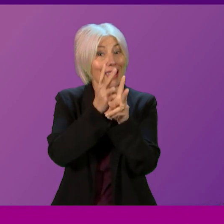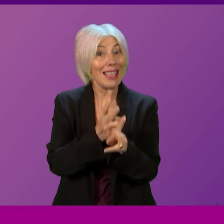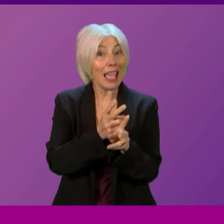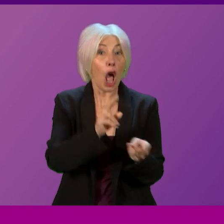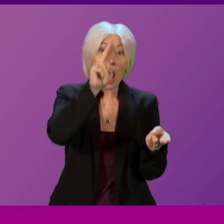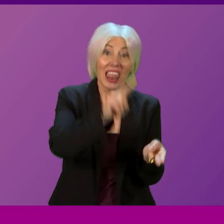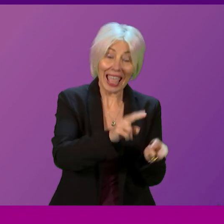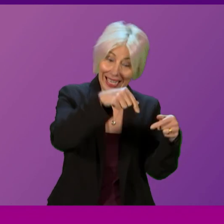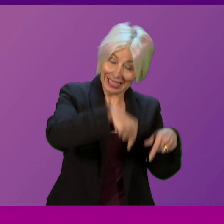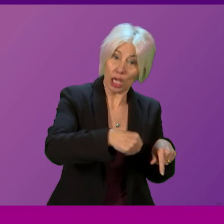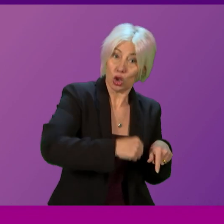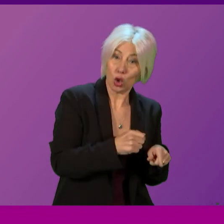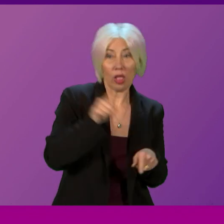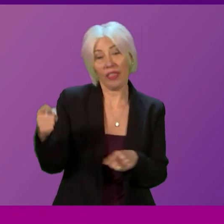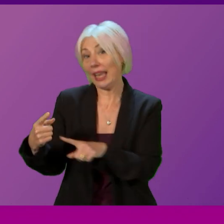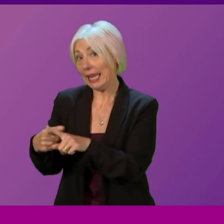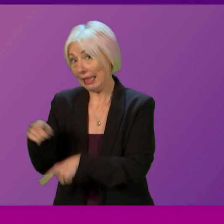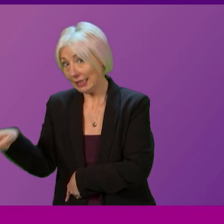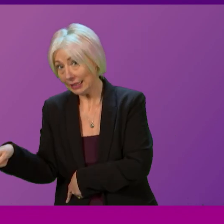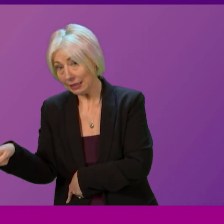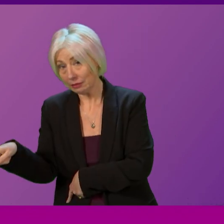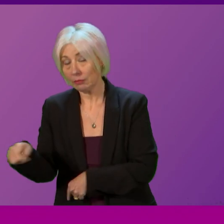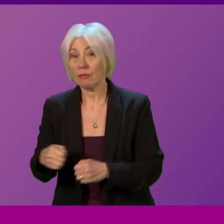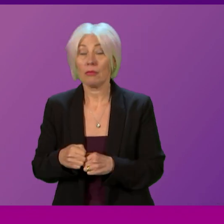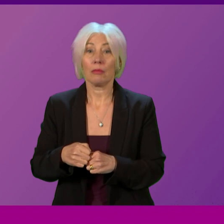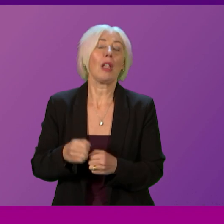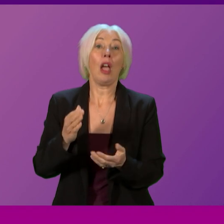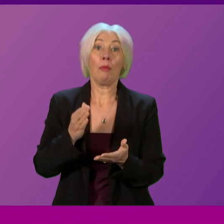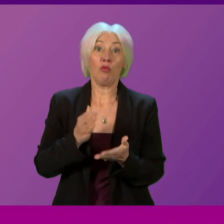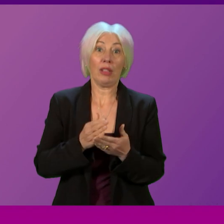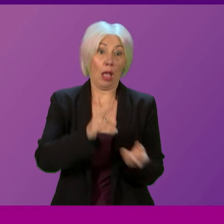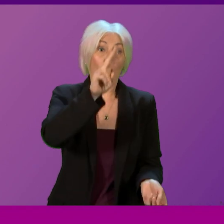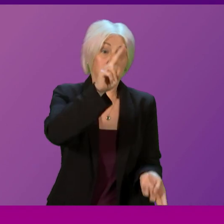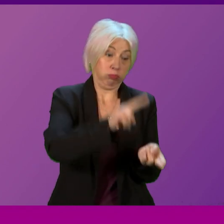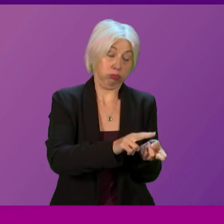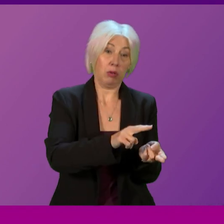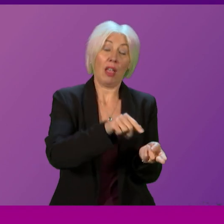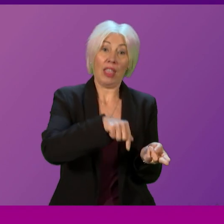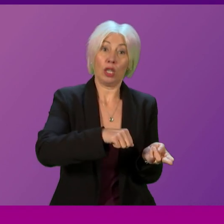in England—actually, it is even more significantly lower in Scotland than it is in Wales, where